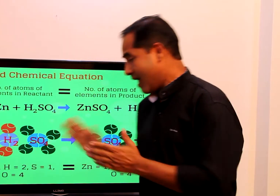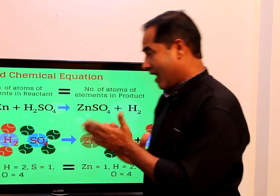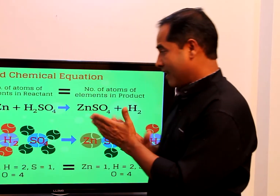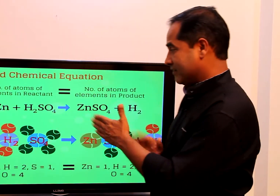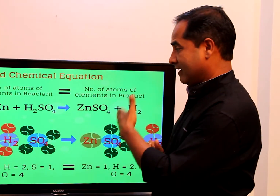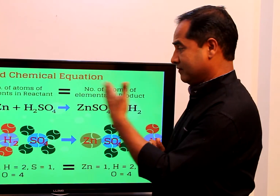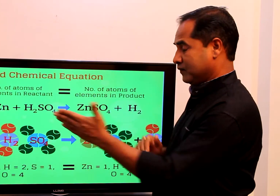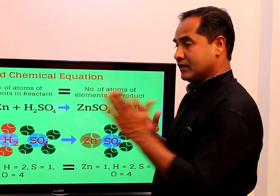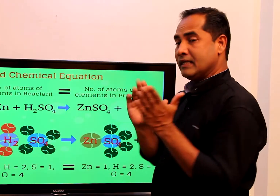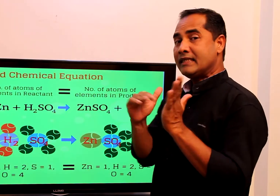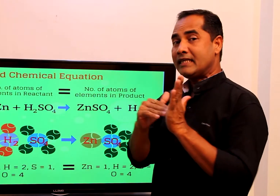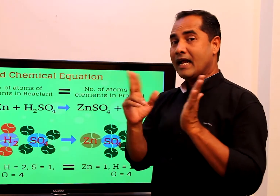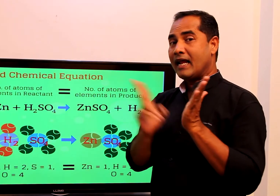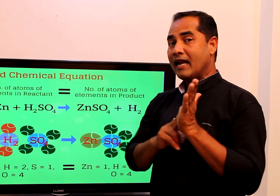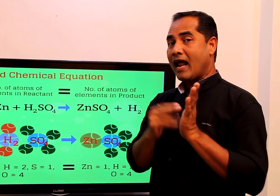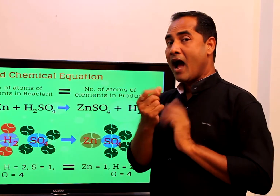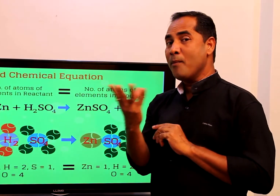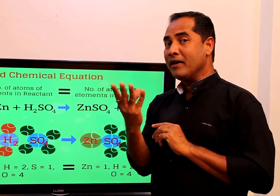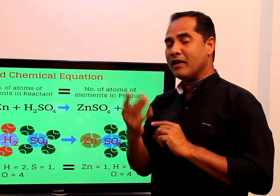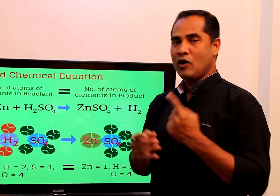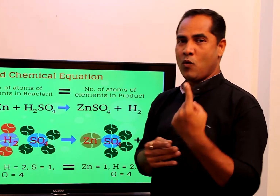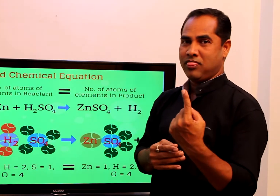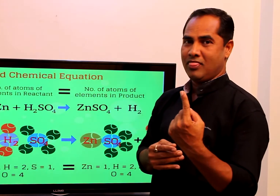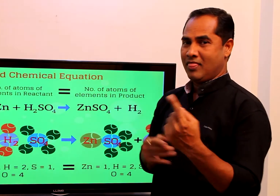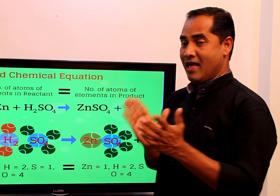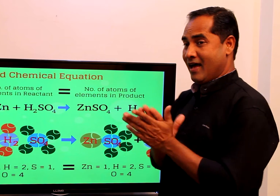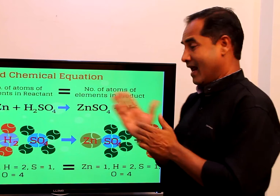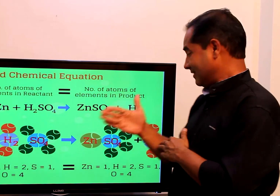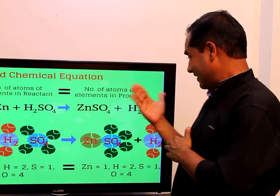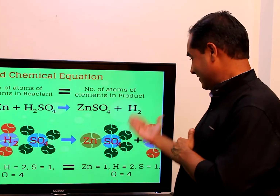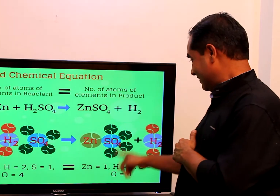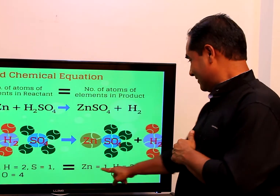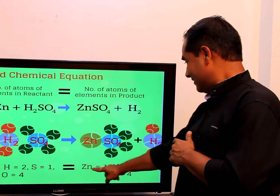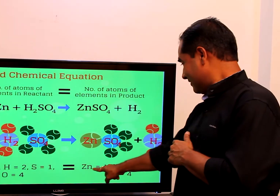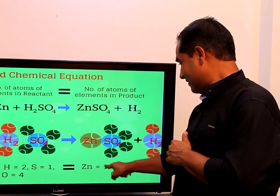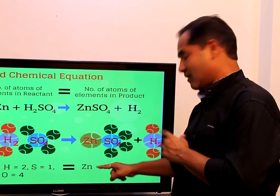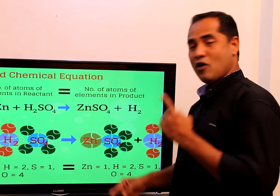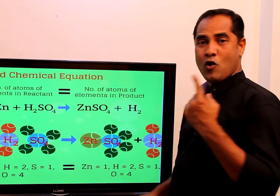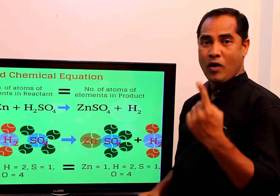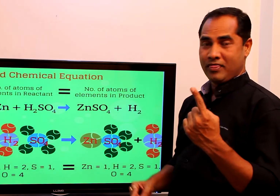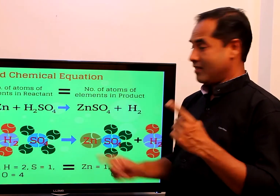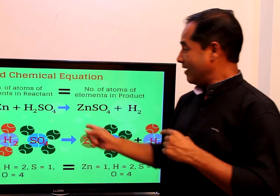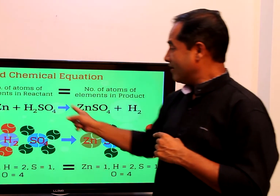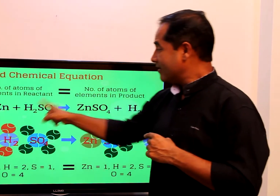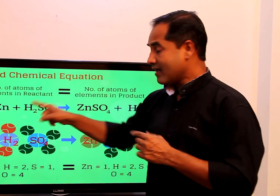can look here. So, how many Zinc we had - One. It has to be one on the right hand